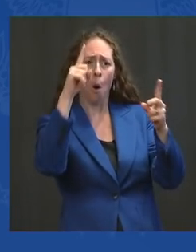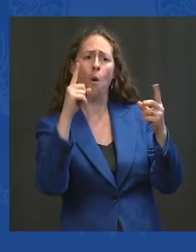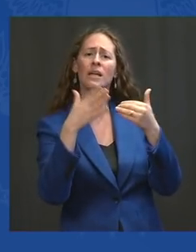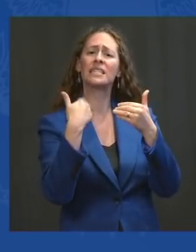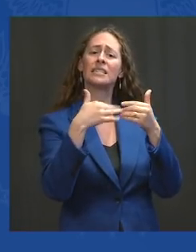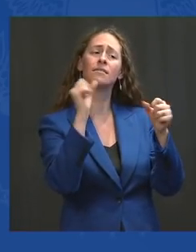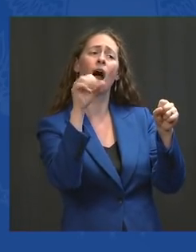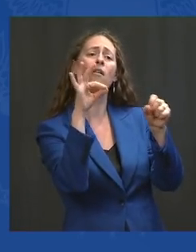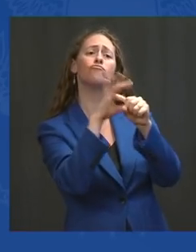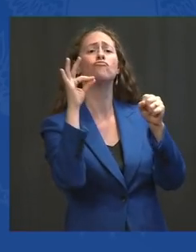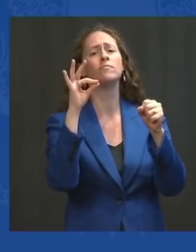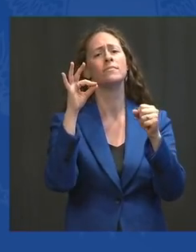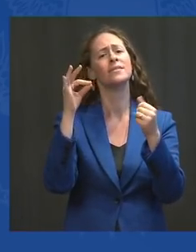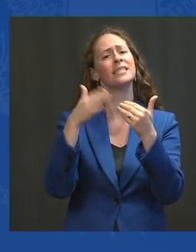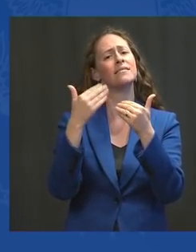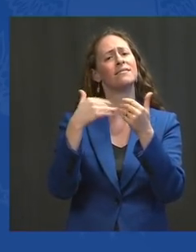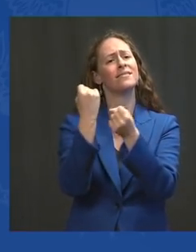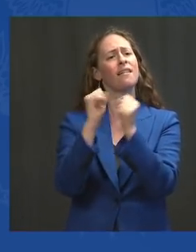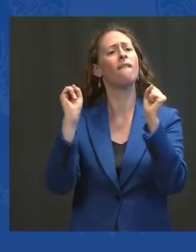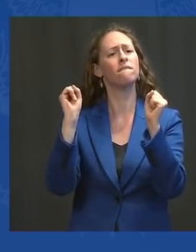in the middle of a pandemic was remarkable.